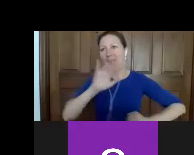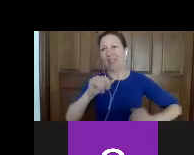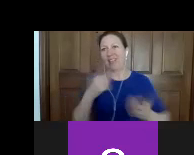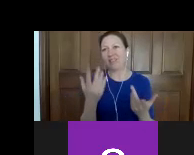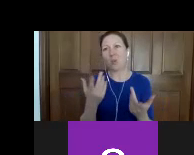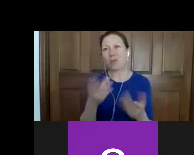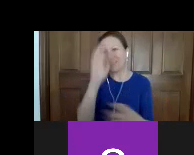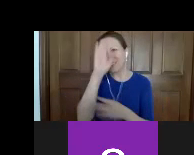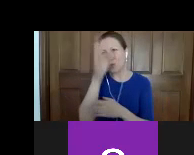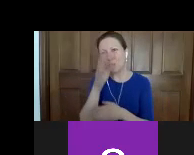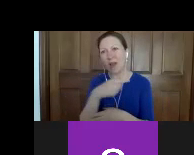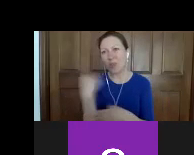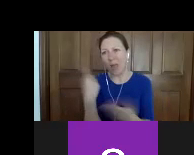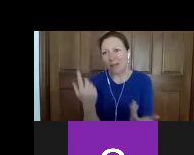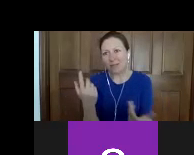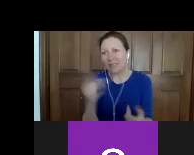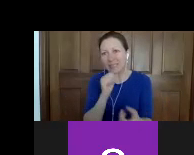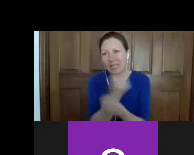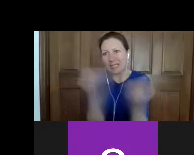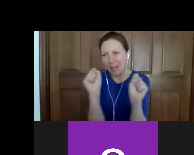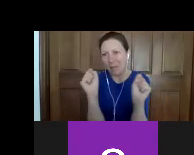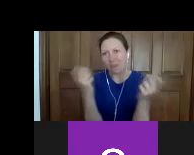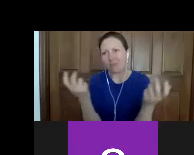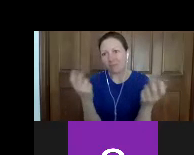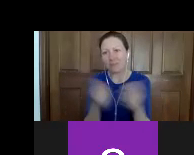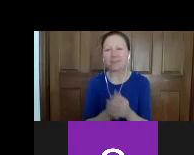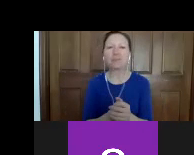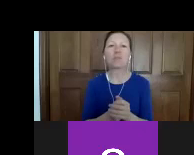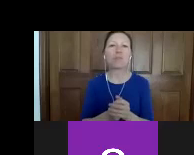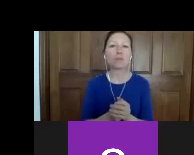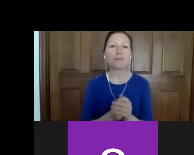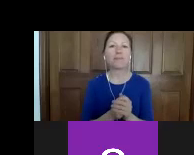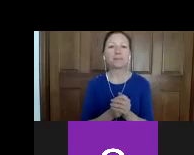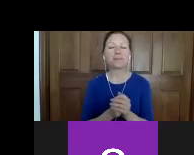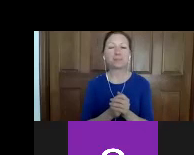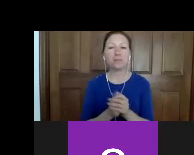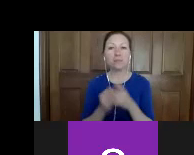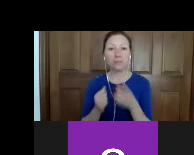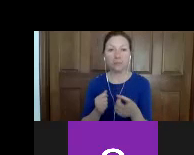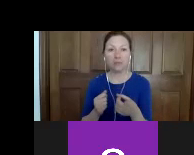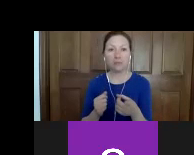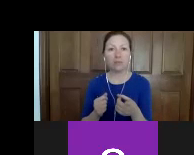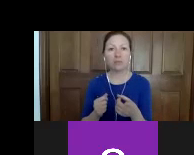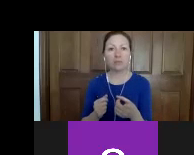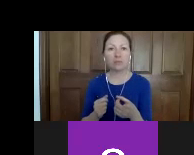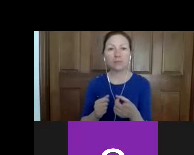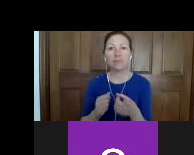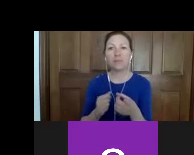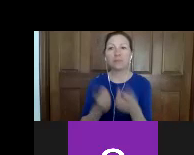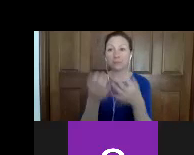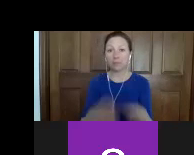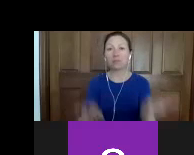I also want to highlight this. Some of you, this is, there's an image on the right, this